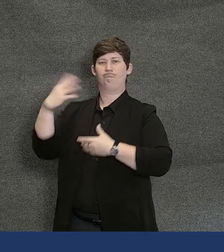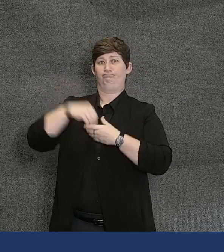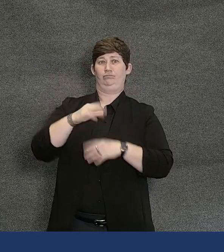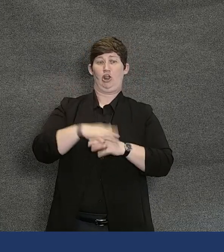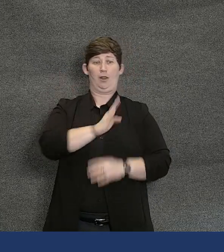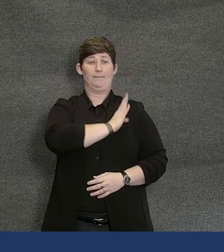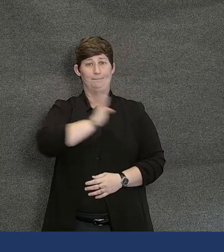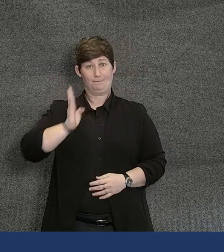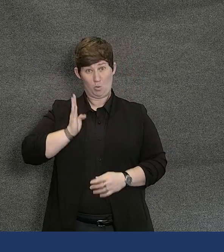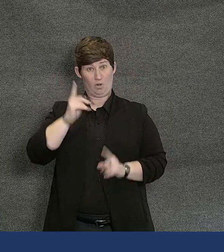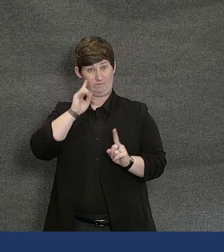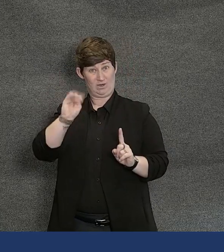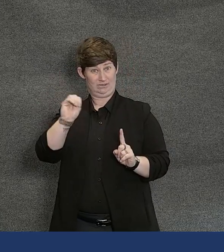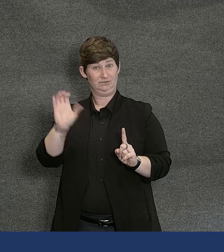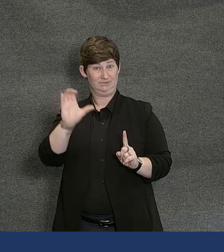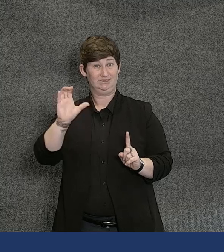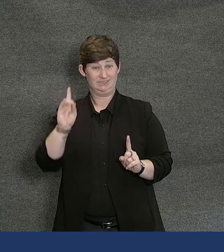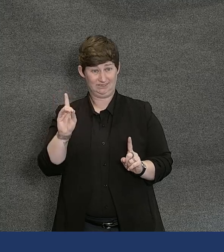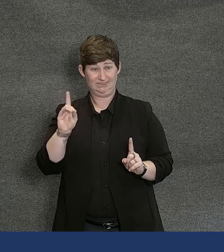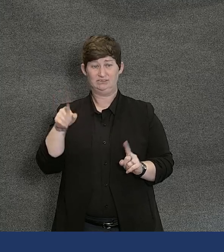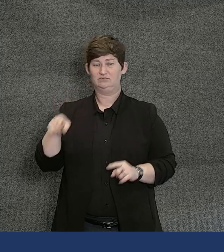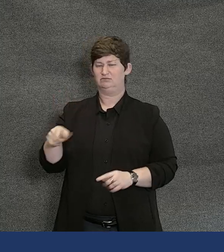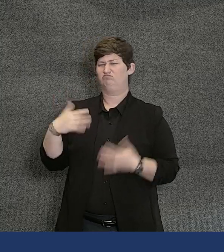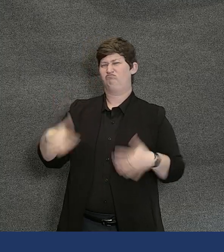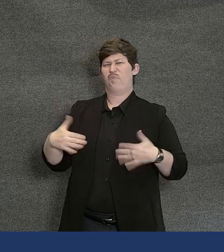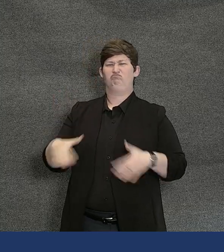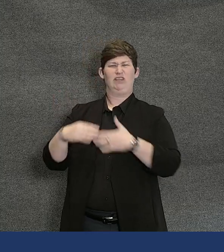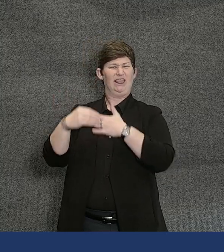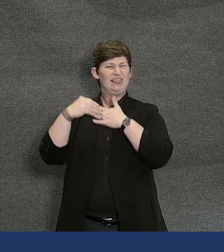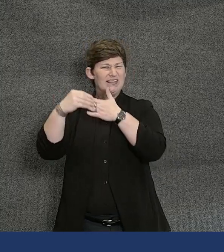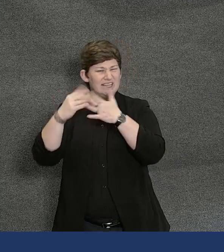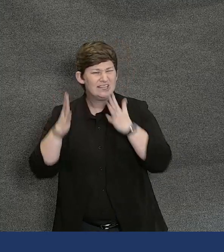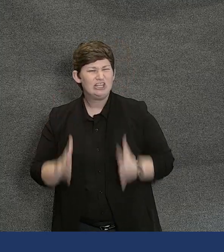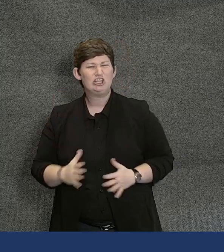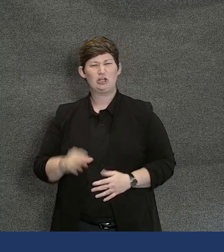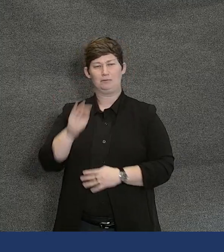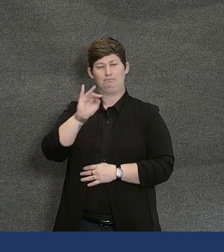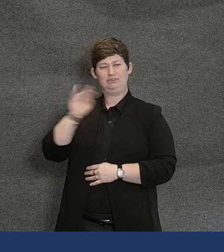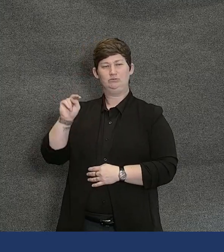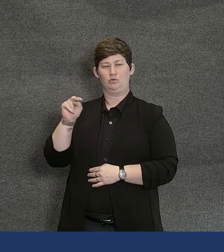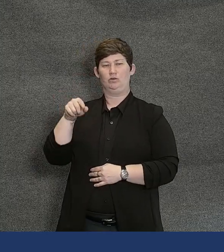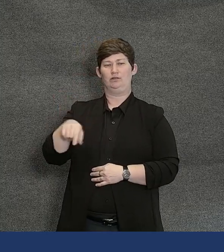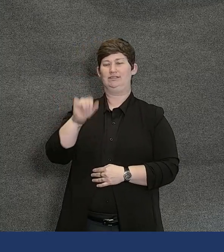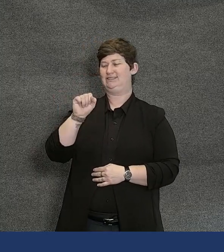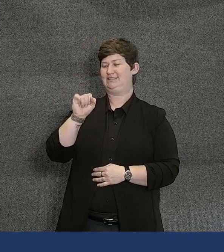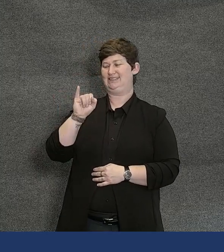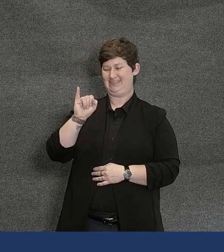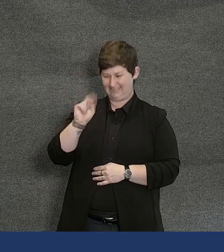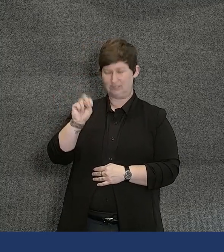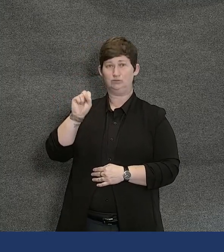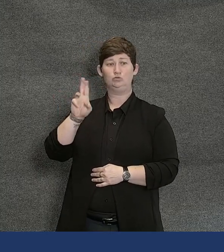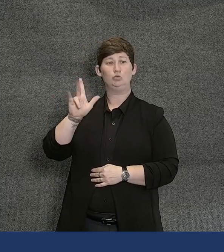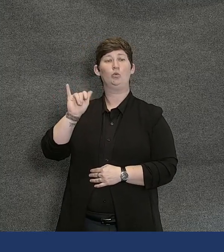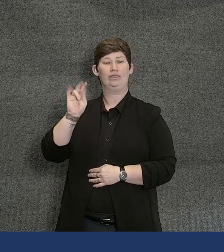Nystrom is a leader in the Minnesota Insulin for All Chapter, advocating against the high insulin